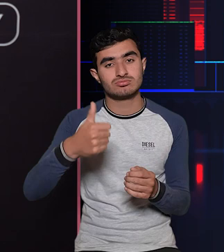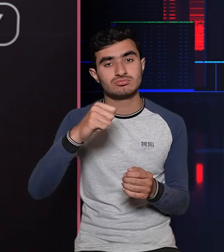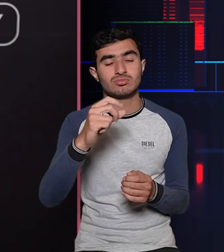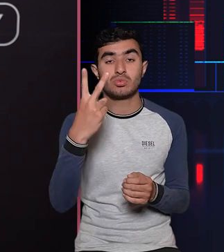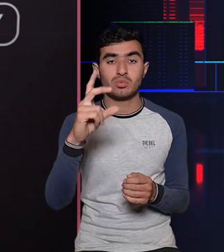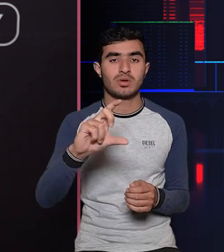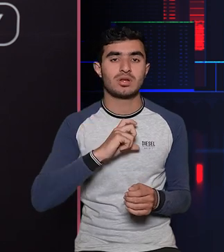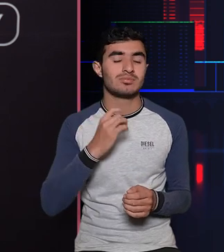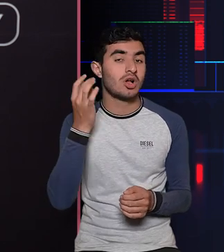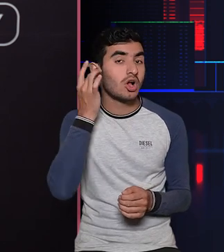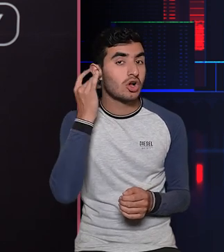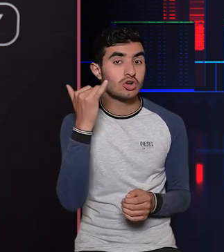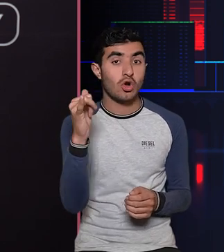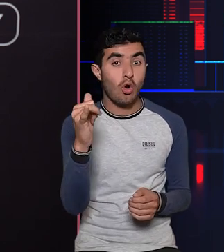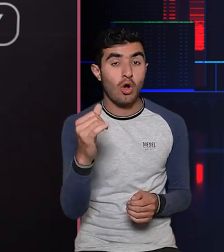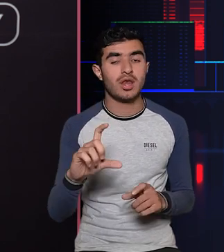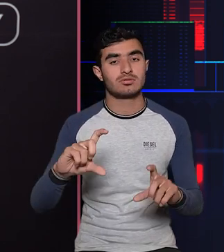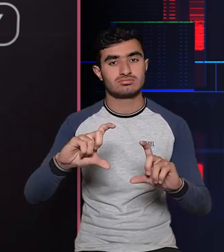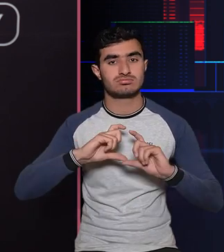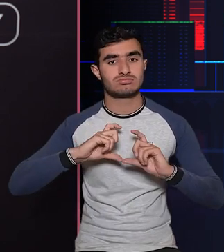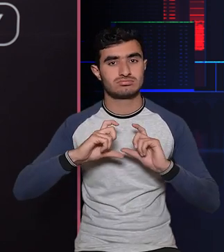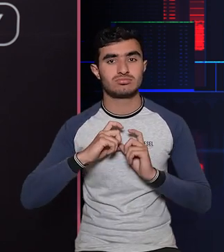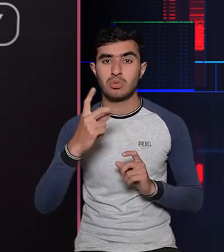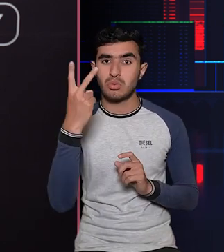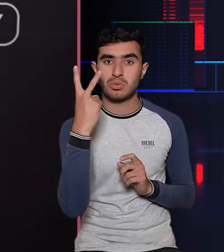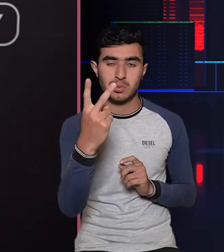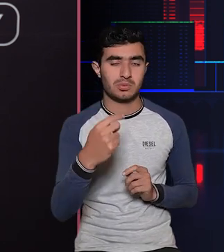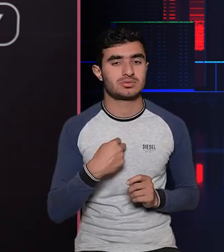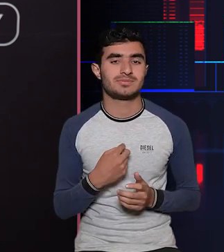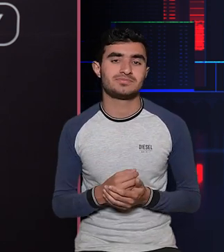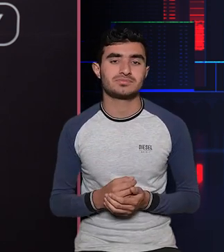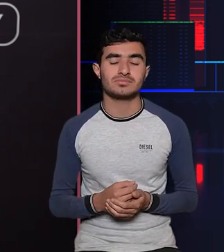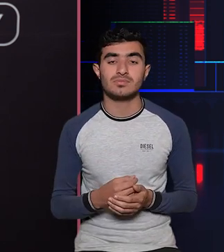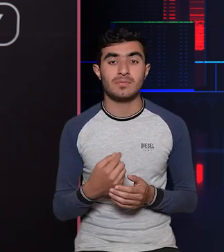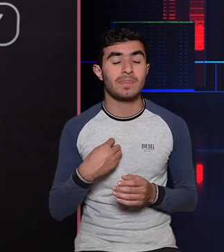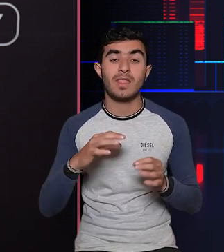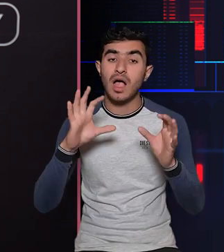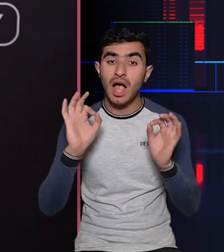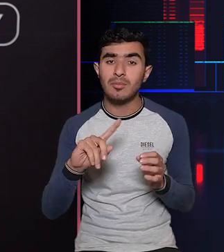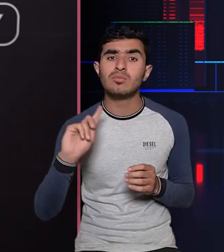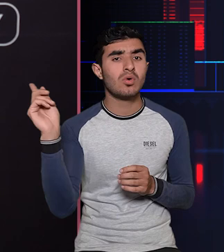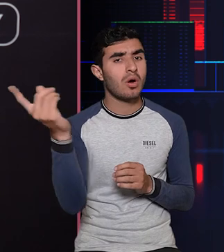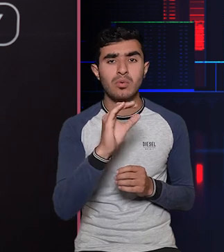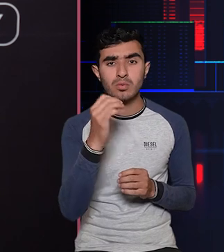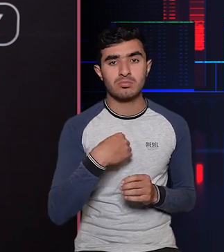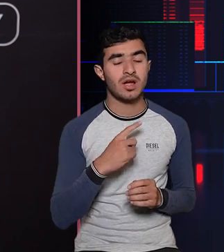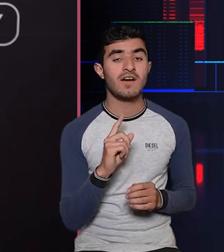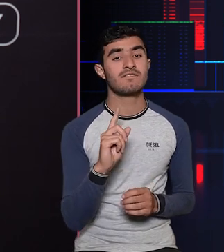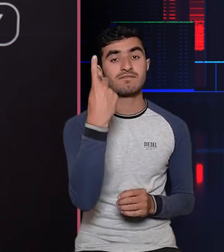So to get the gold color you had to come in the first three positions consecutively for